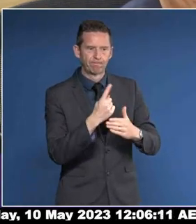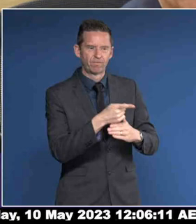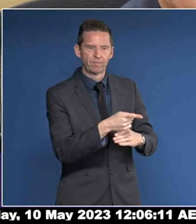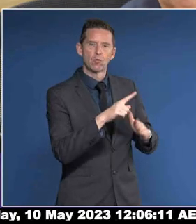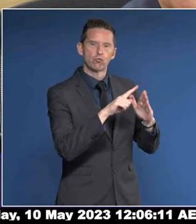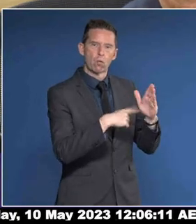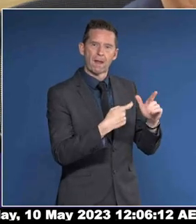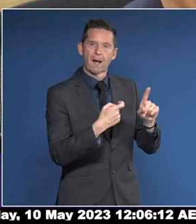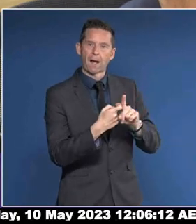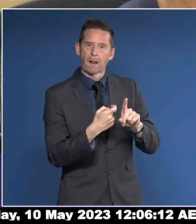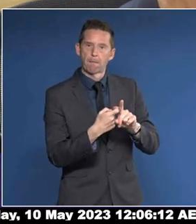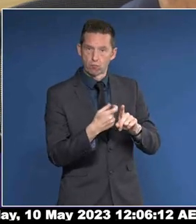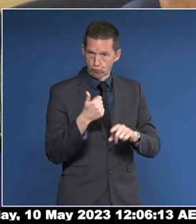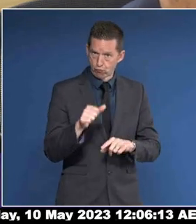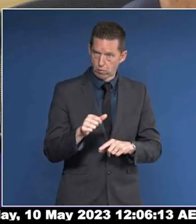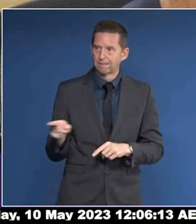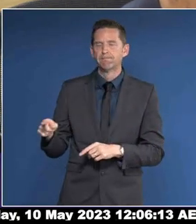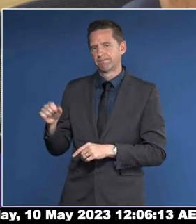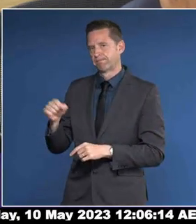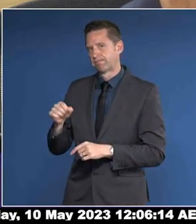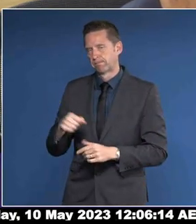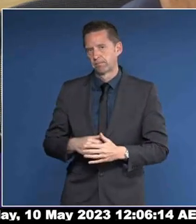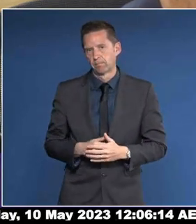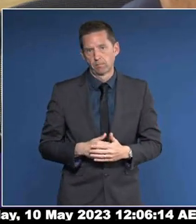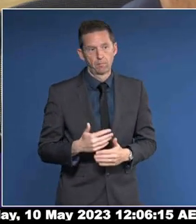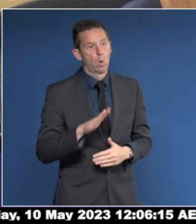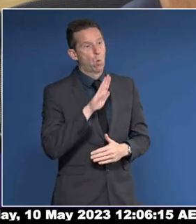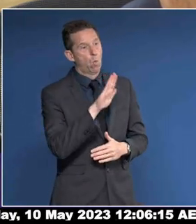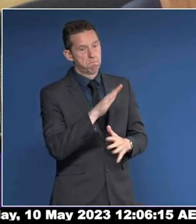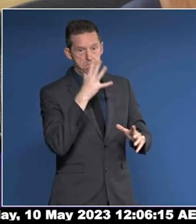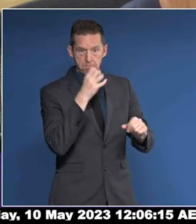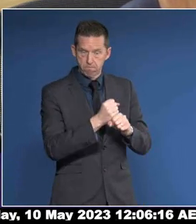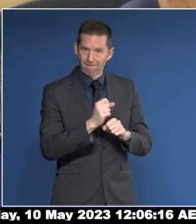Yes, I am. And it's your position, is it not, that you have not identified any